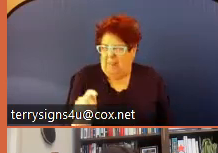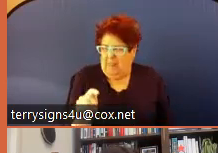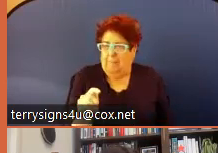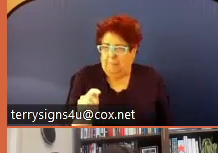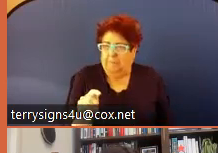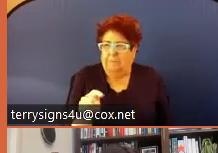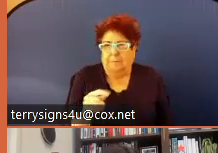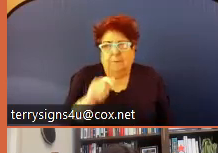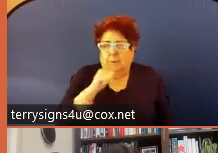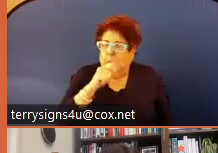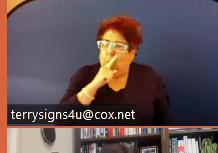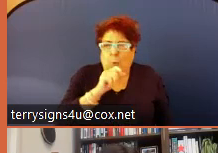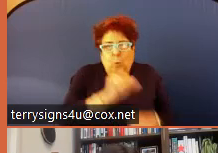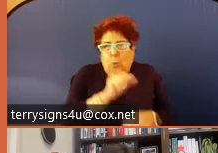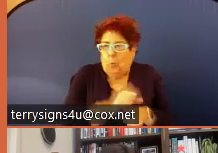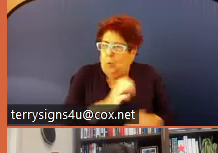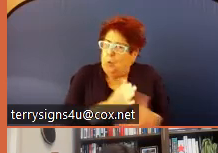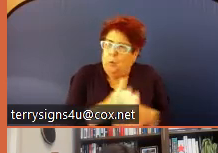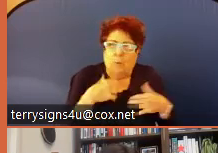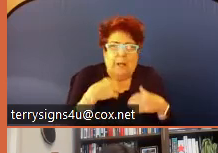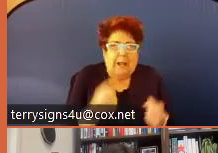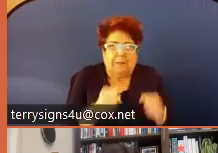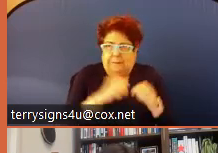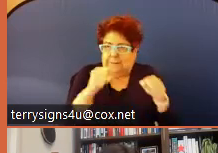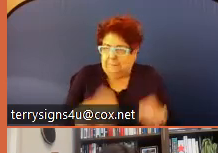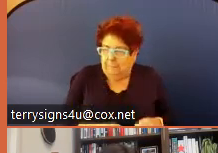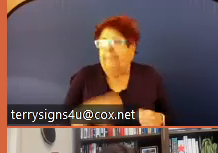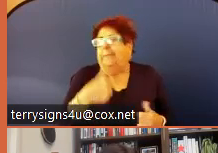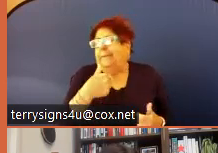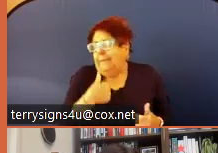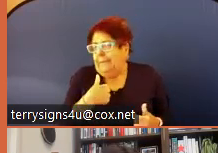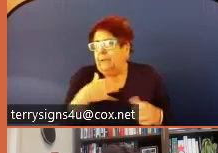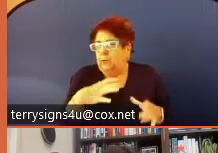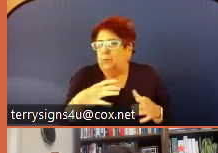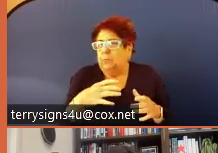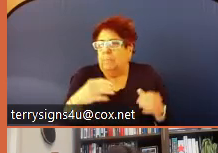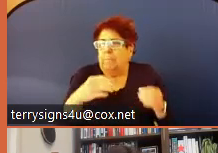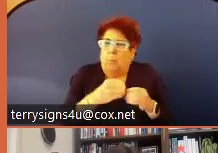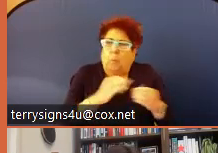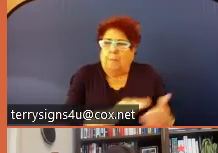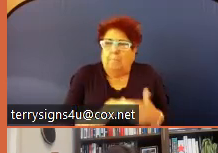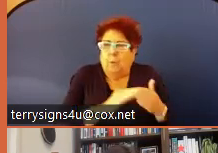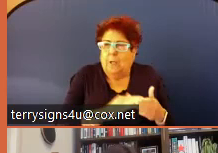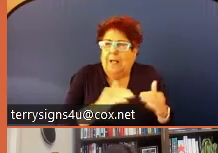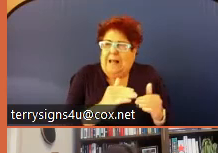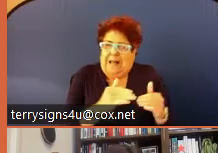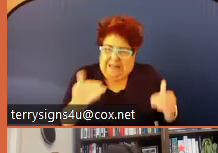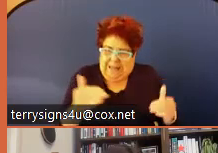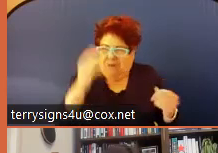the health system, I do a lot more community level thinking around access and accessibility.